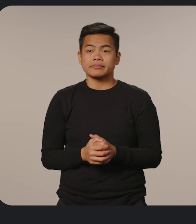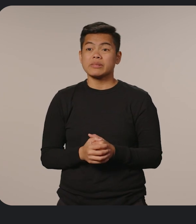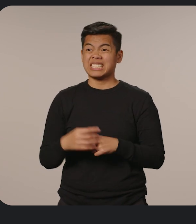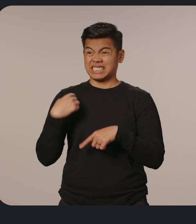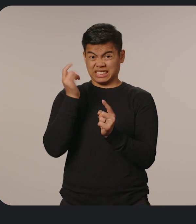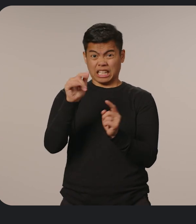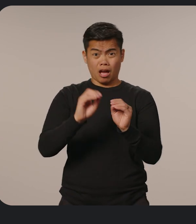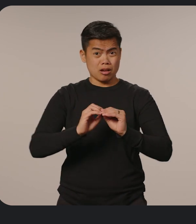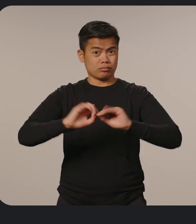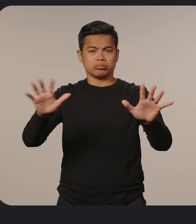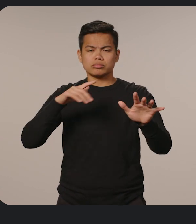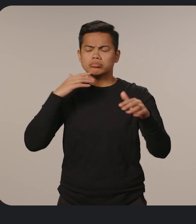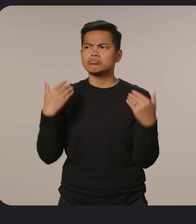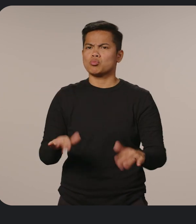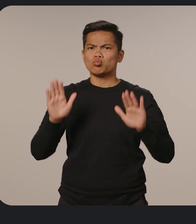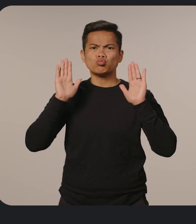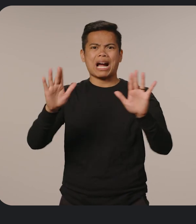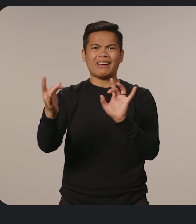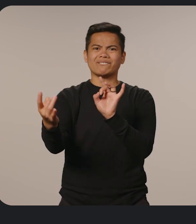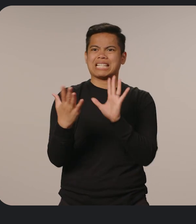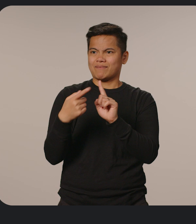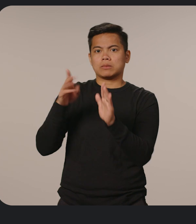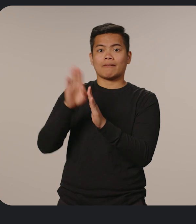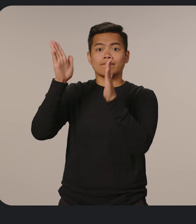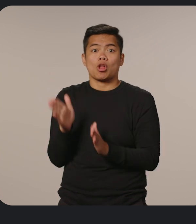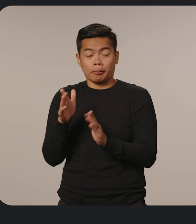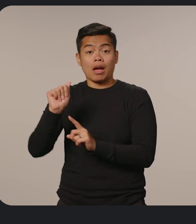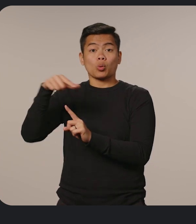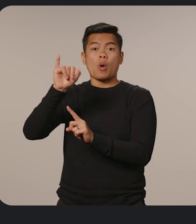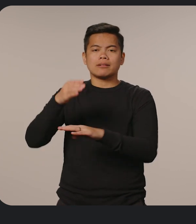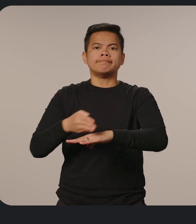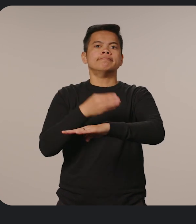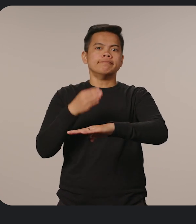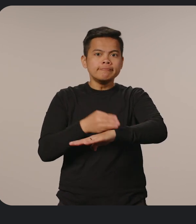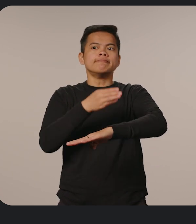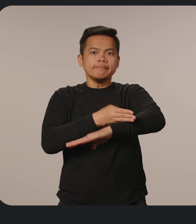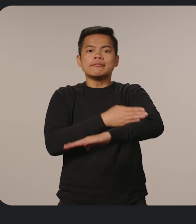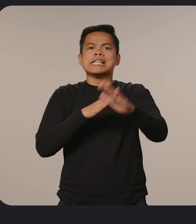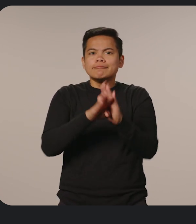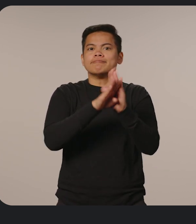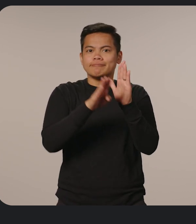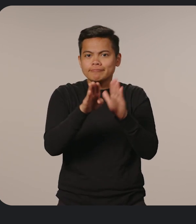since its launch we've gotten great feedback from developers on how aqi is